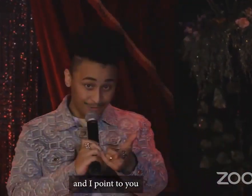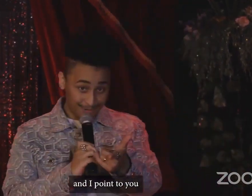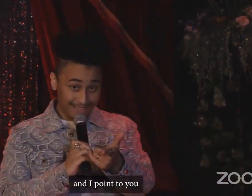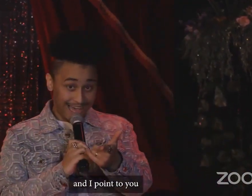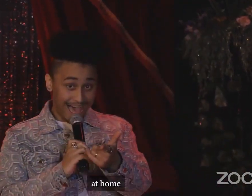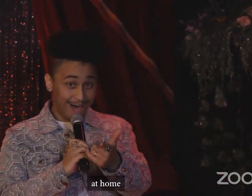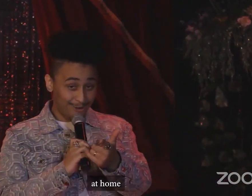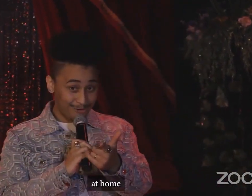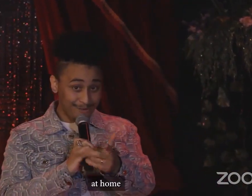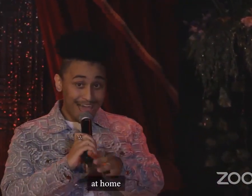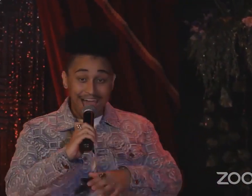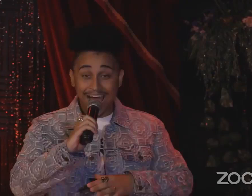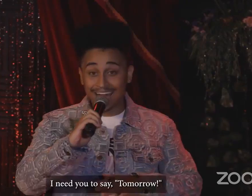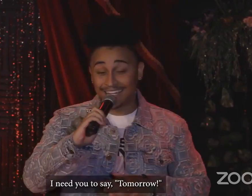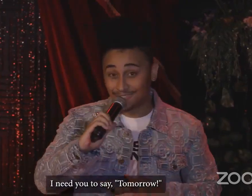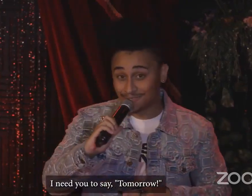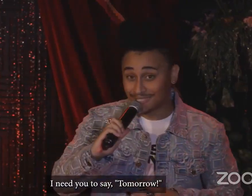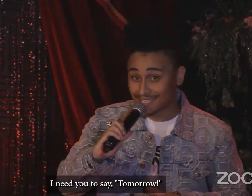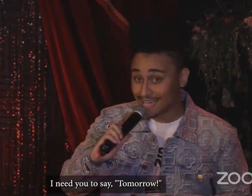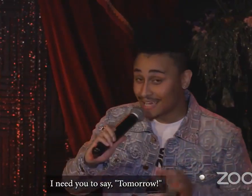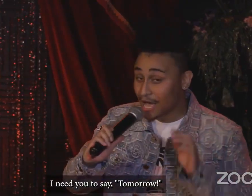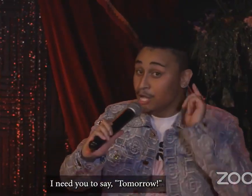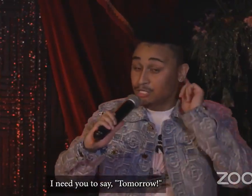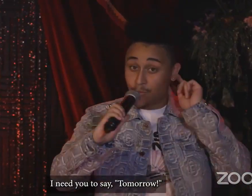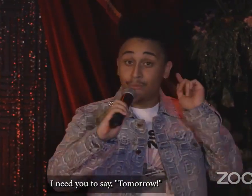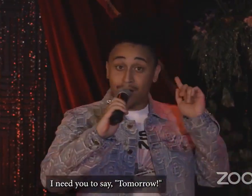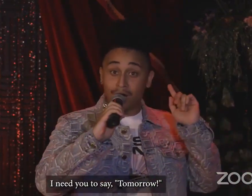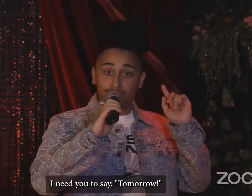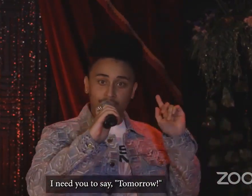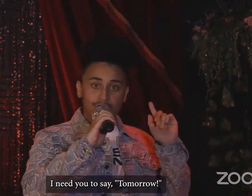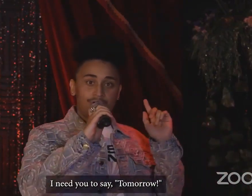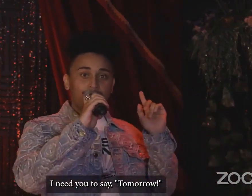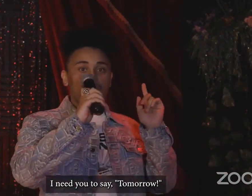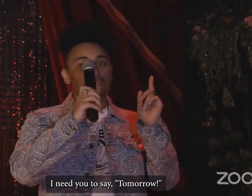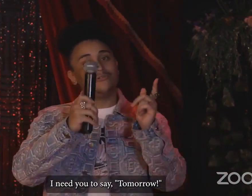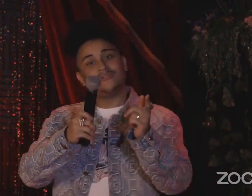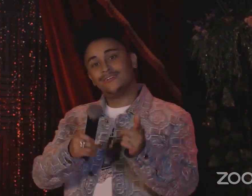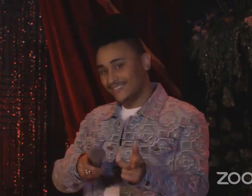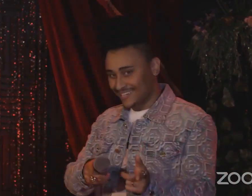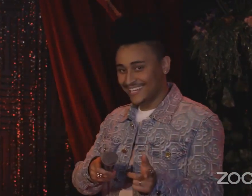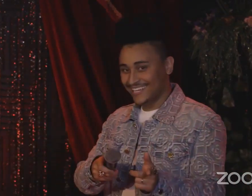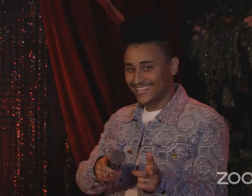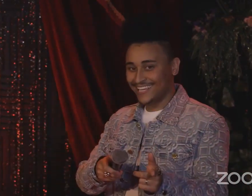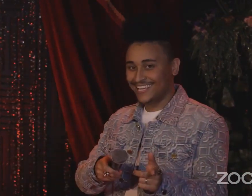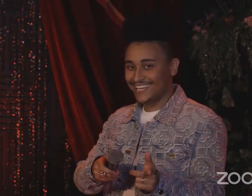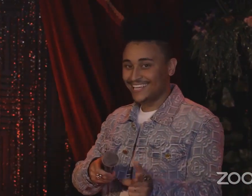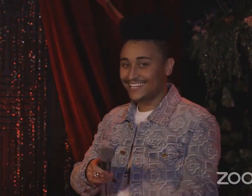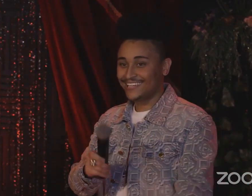Every time I say to me Every time I say to my row, and up time I say to my role and appointed to you. at home at home. I need at home. I need you to say to me at home. I need you to say,